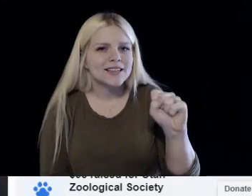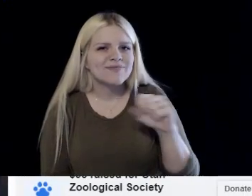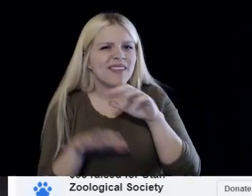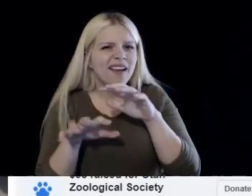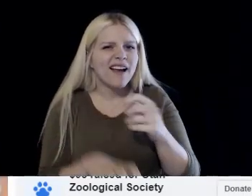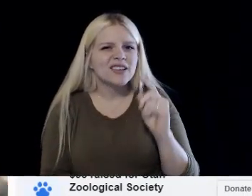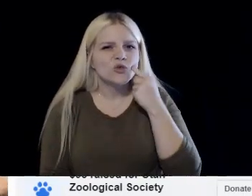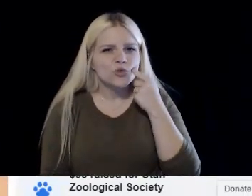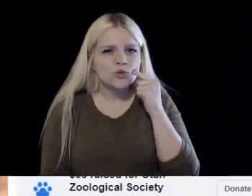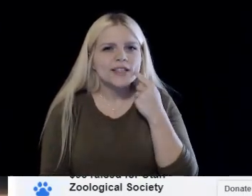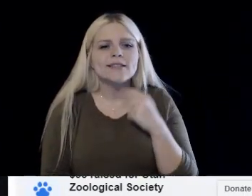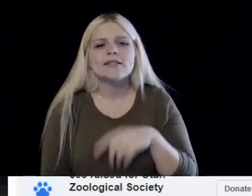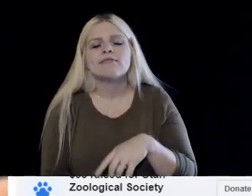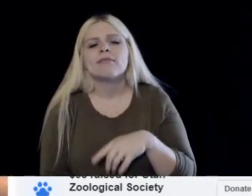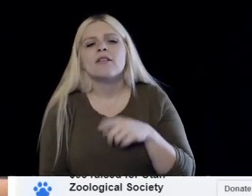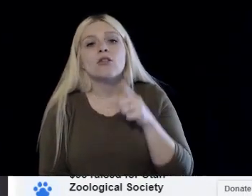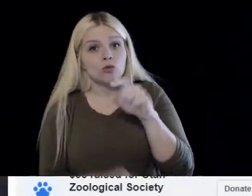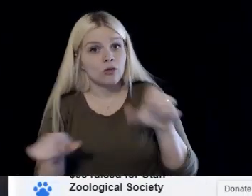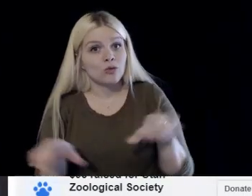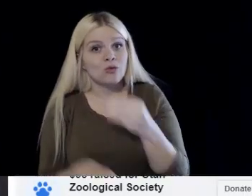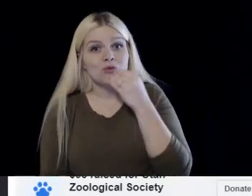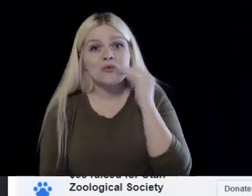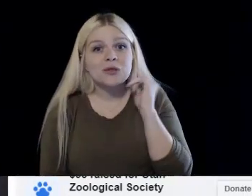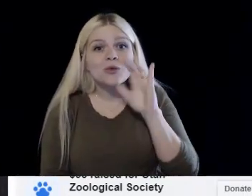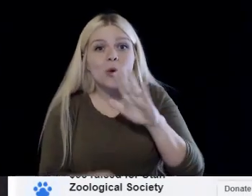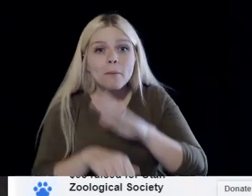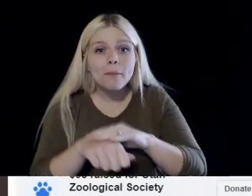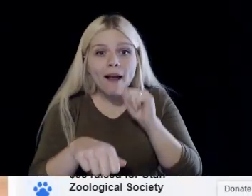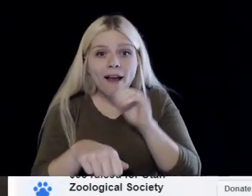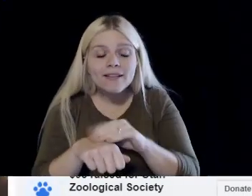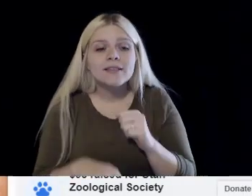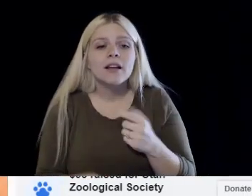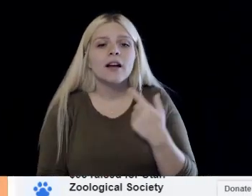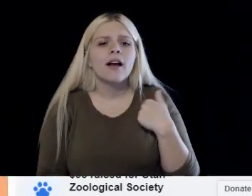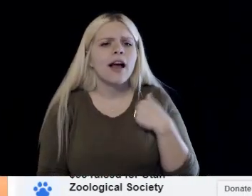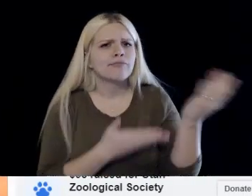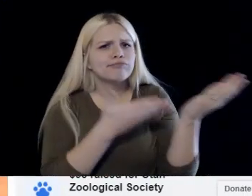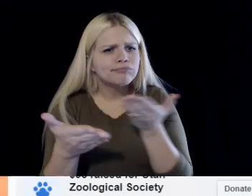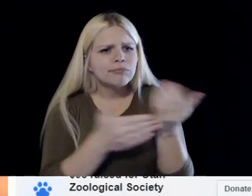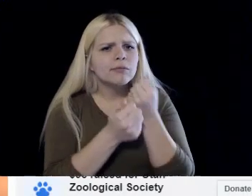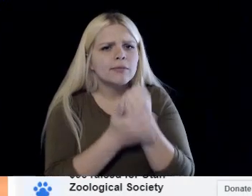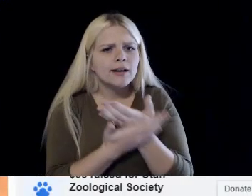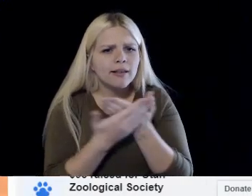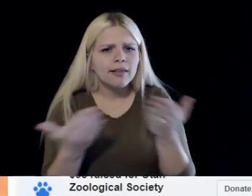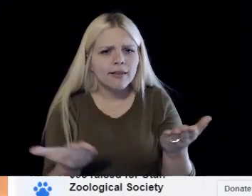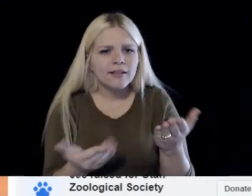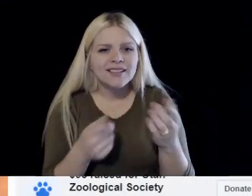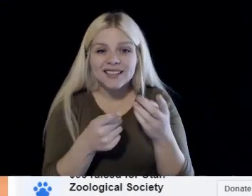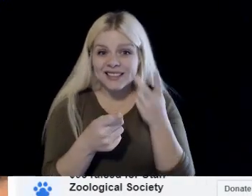Michelle: So we brought a lot of different supplies, here. Erica: This is a tub we have at home- cottage cheese.